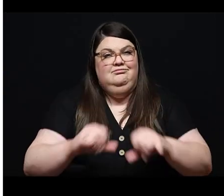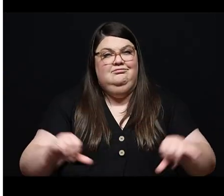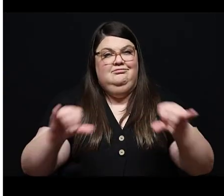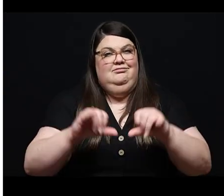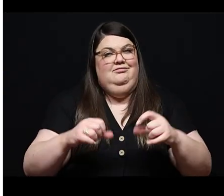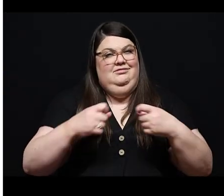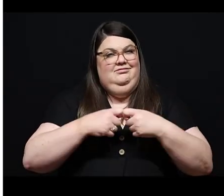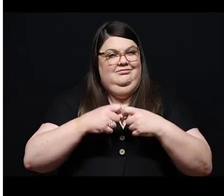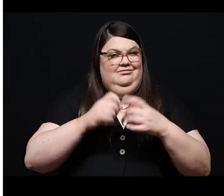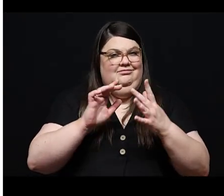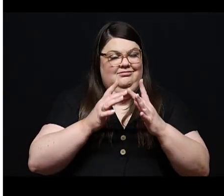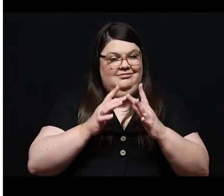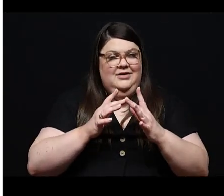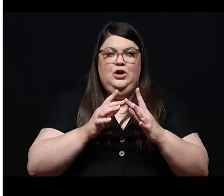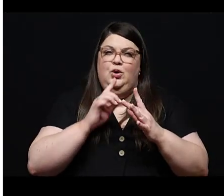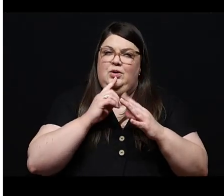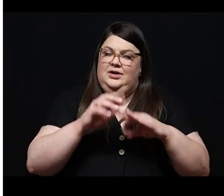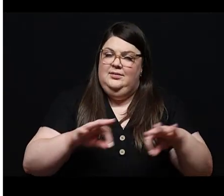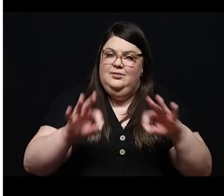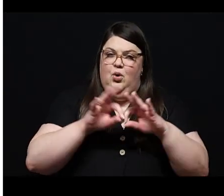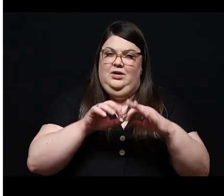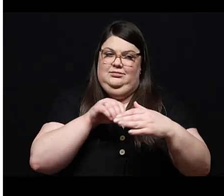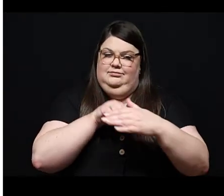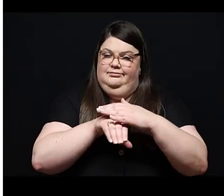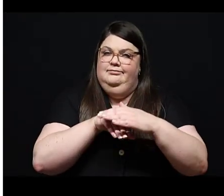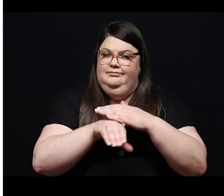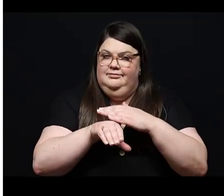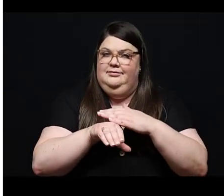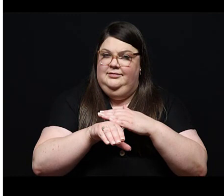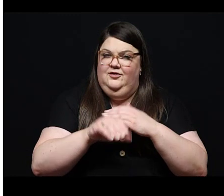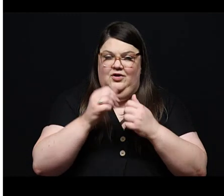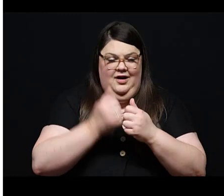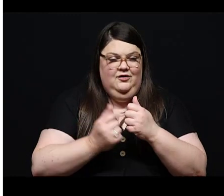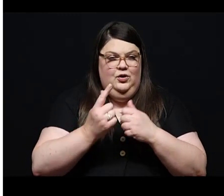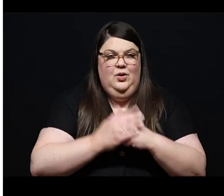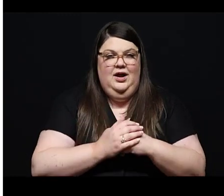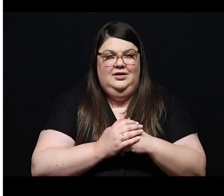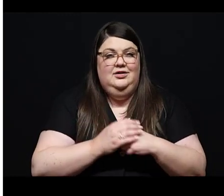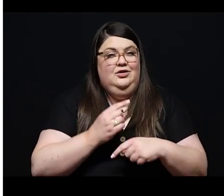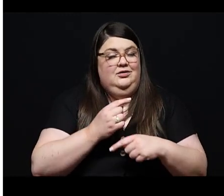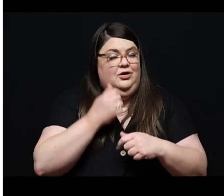Remember to use headings and proper font styles, include alt text on your images,